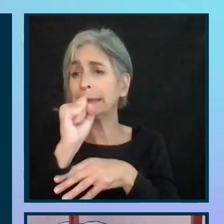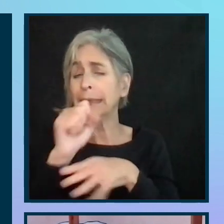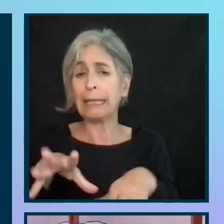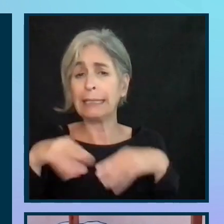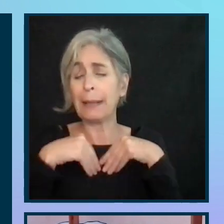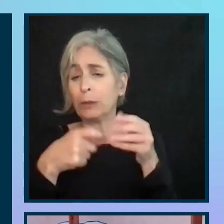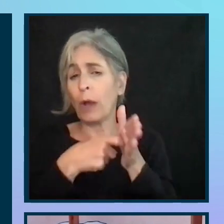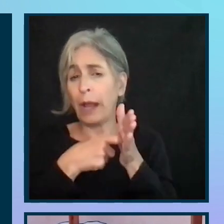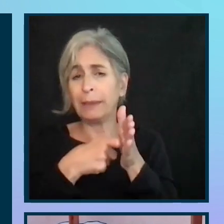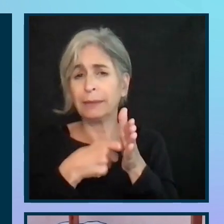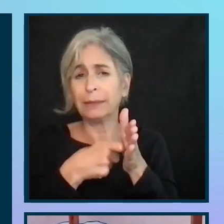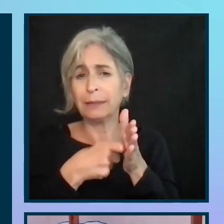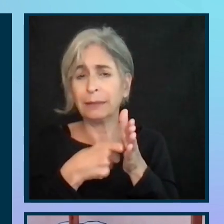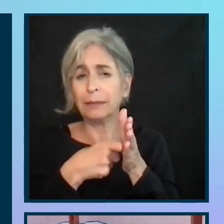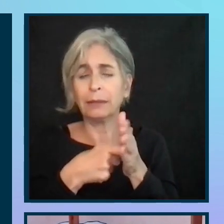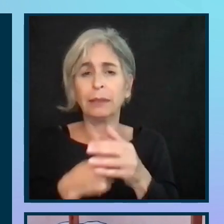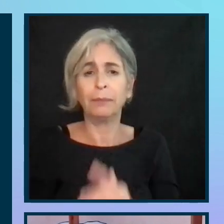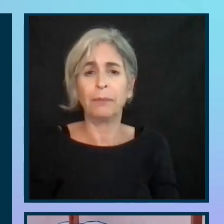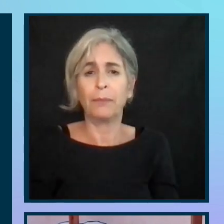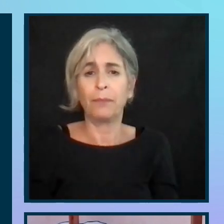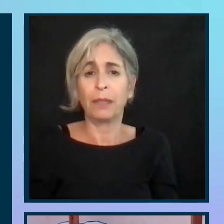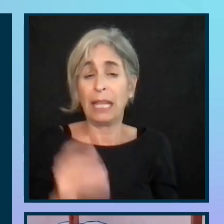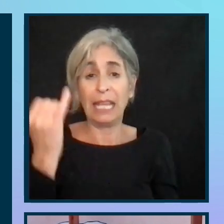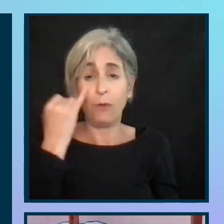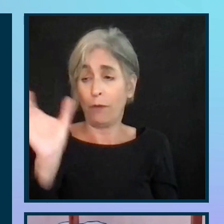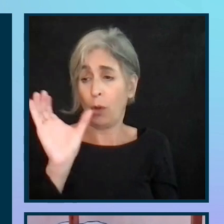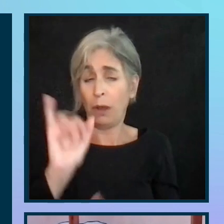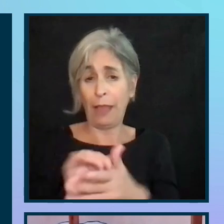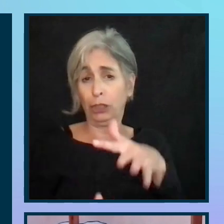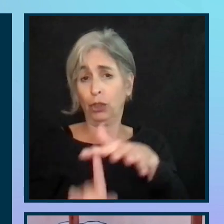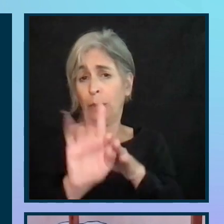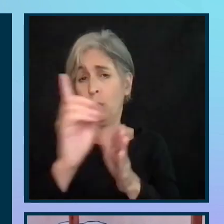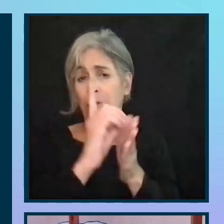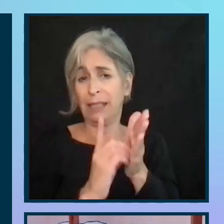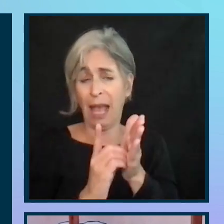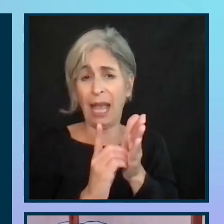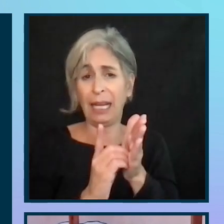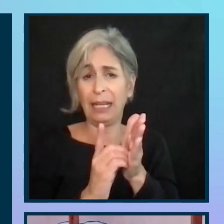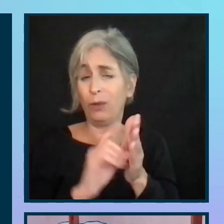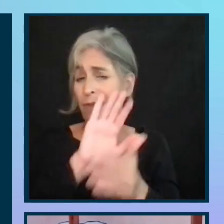Maybe there's a component that showed up in that design that you haven't seen before.